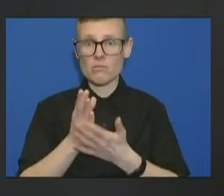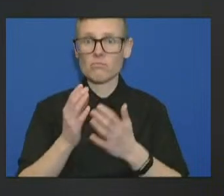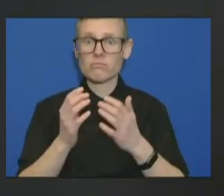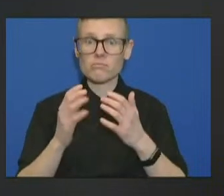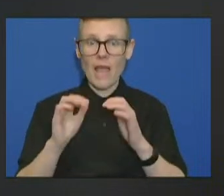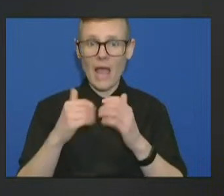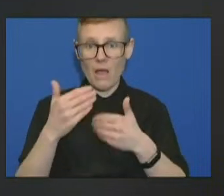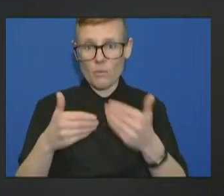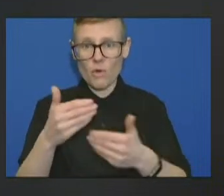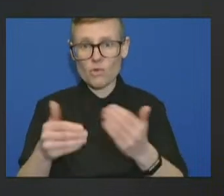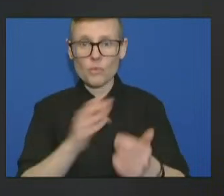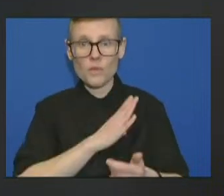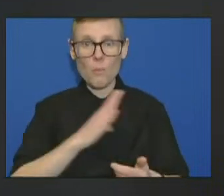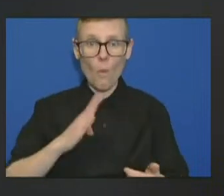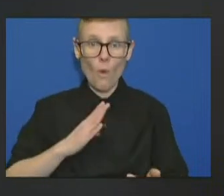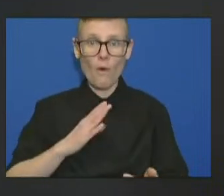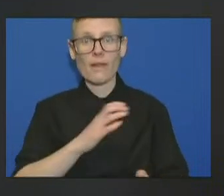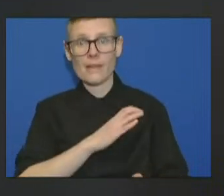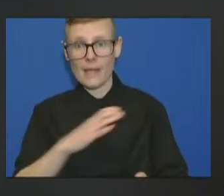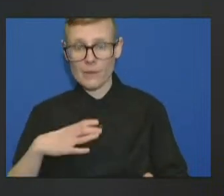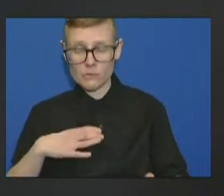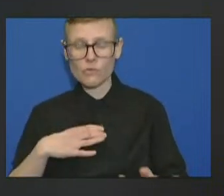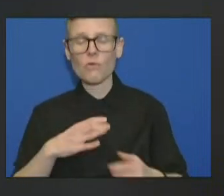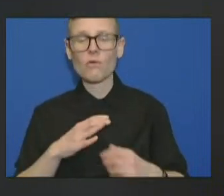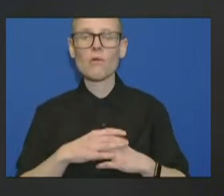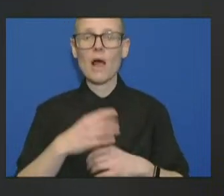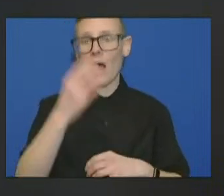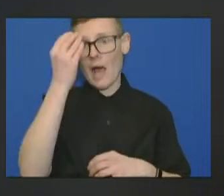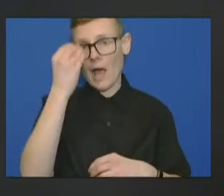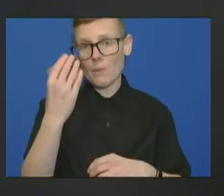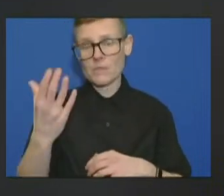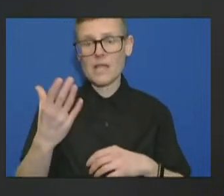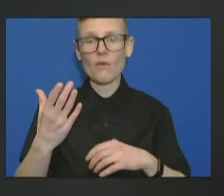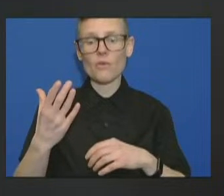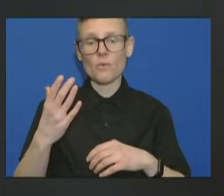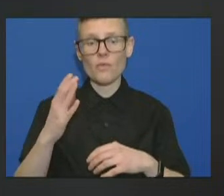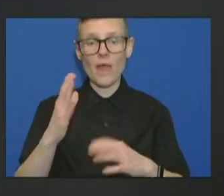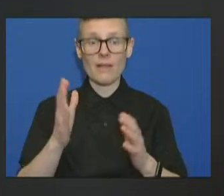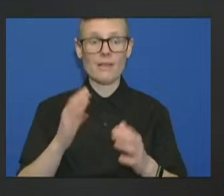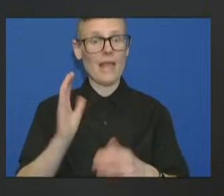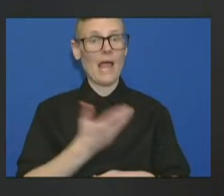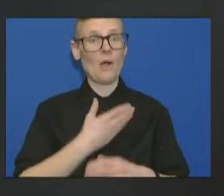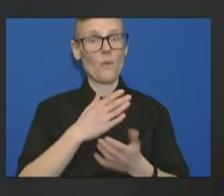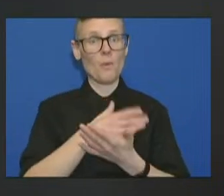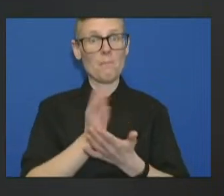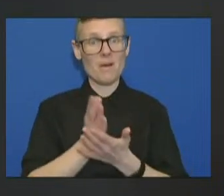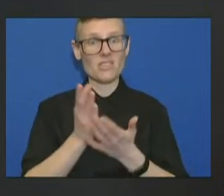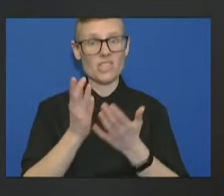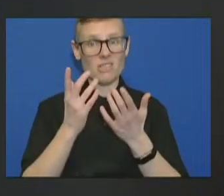depends on where this budget goes with our board and then